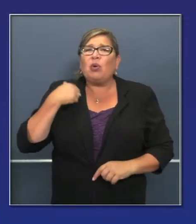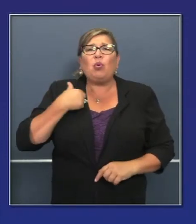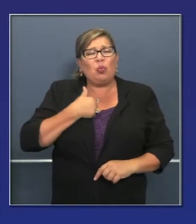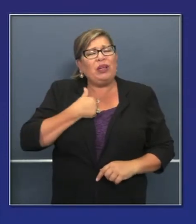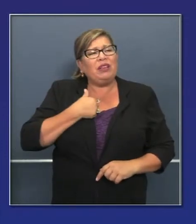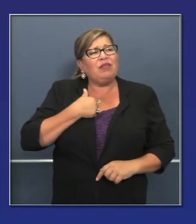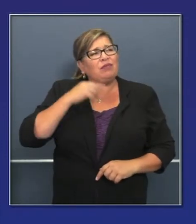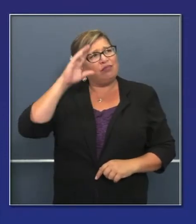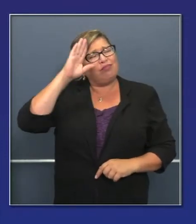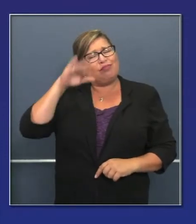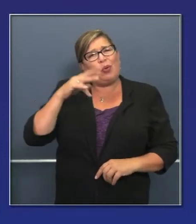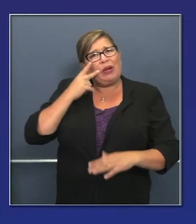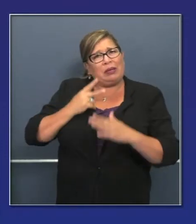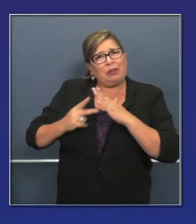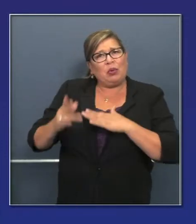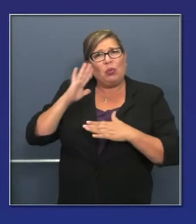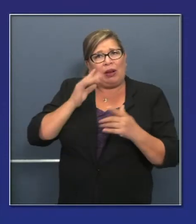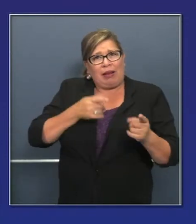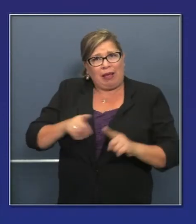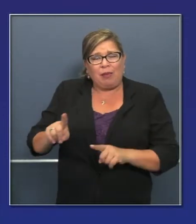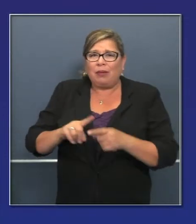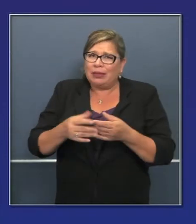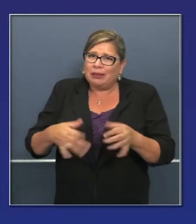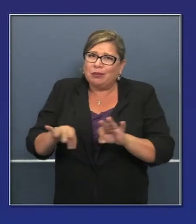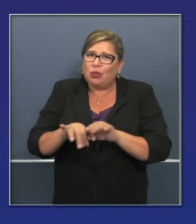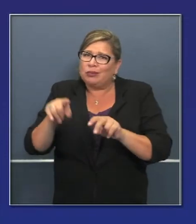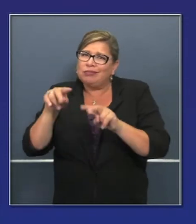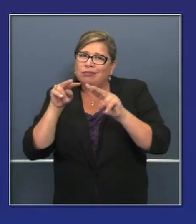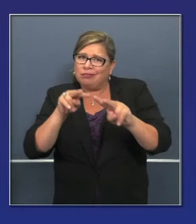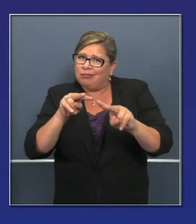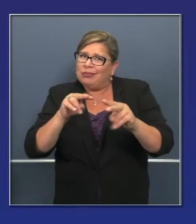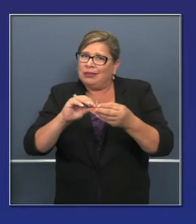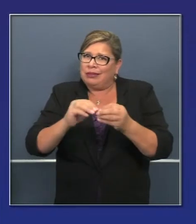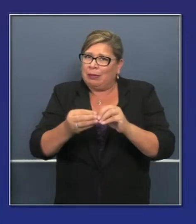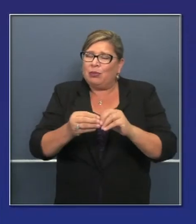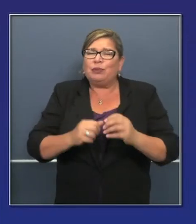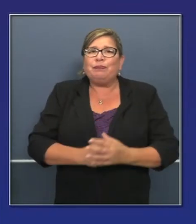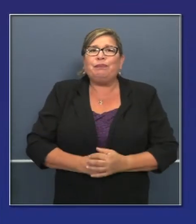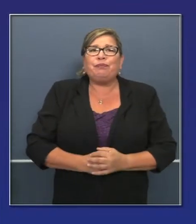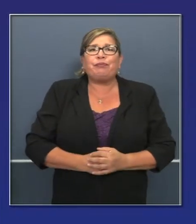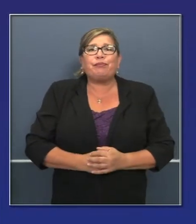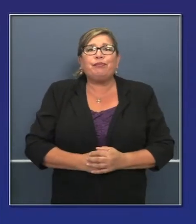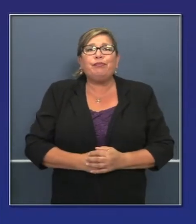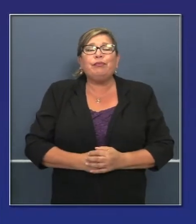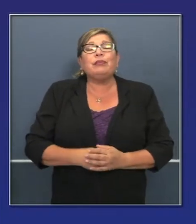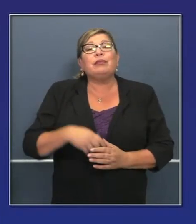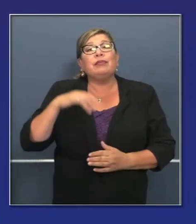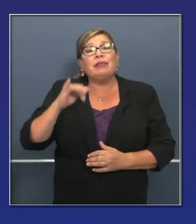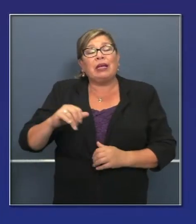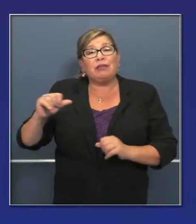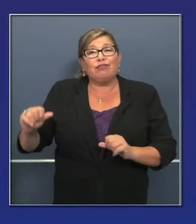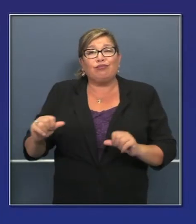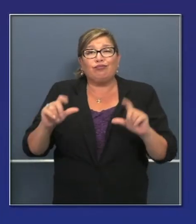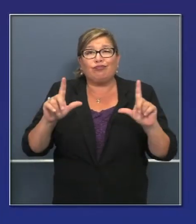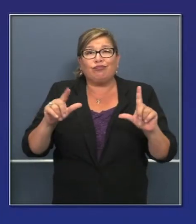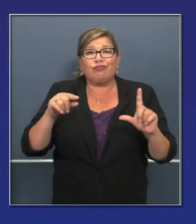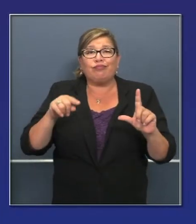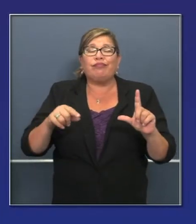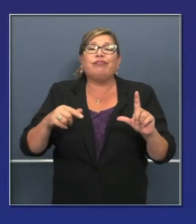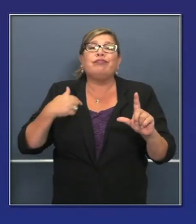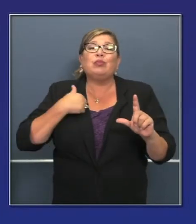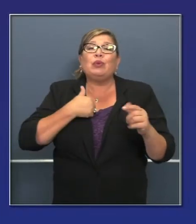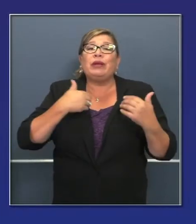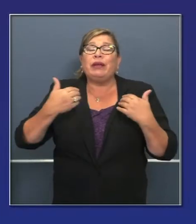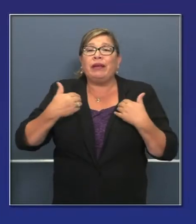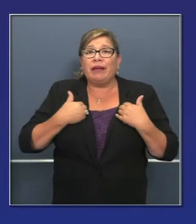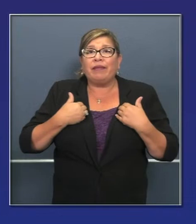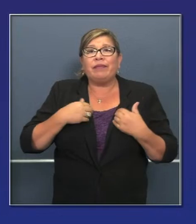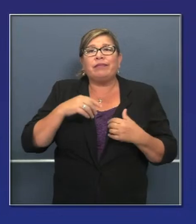inventory of capacity in this next slide we'll give you a sense of that 1268 individuals in our